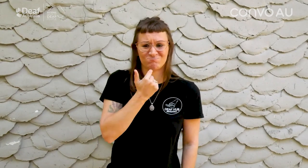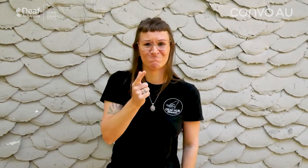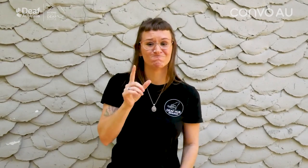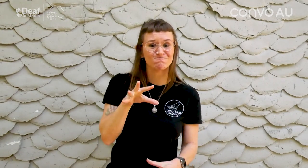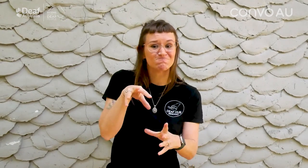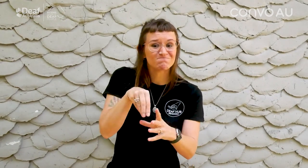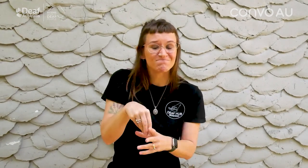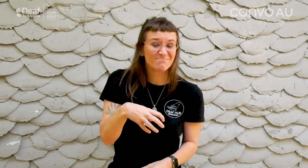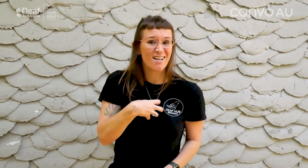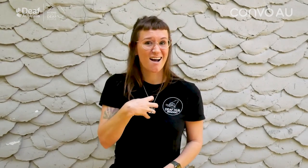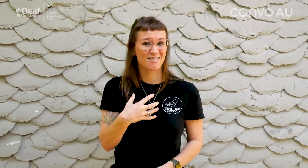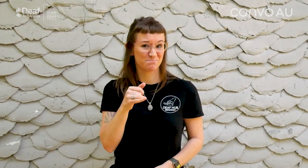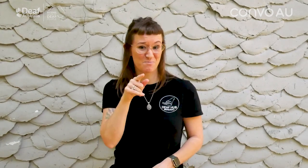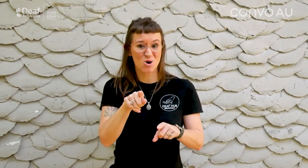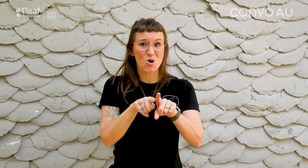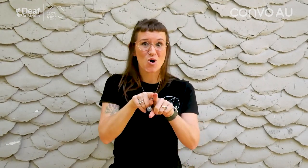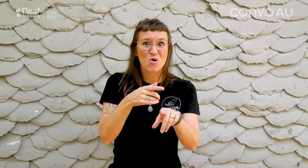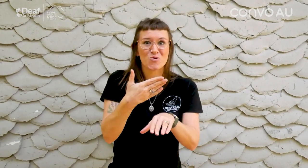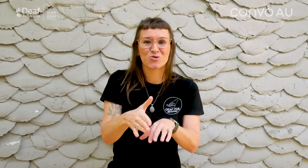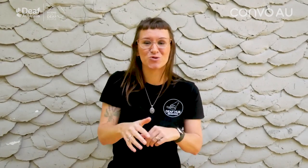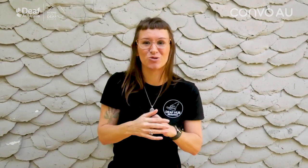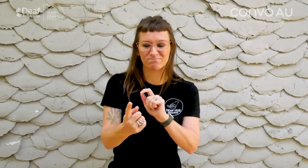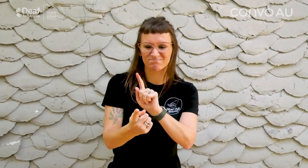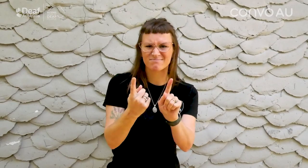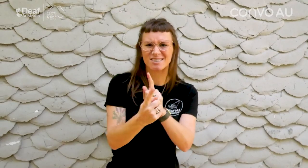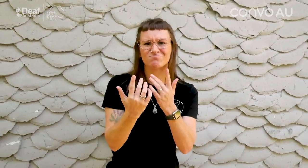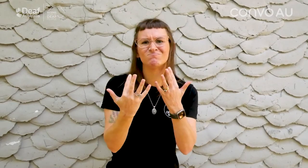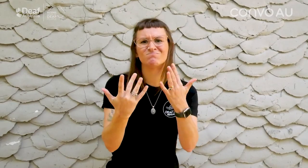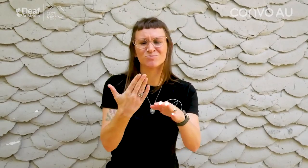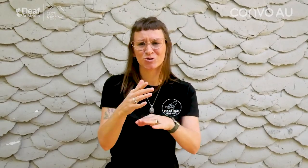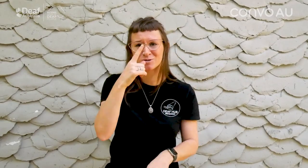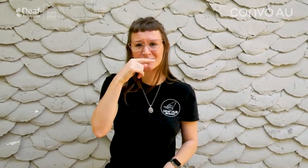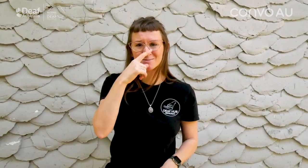Don’t hold back. Maybe you’ll learn something new and you’ll meet lots of new people.